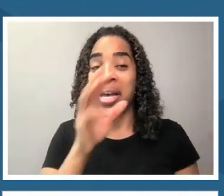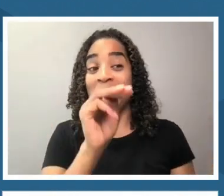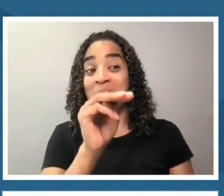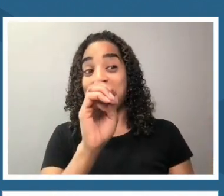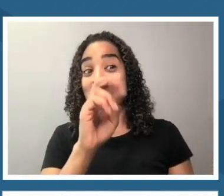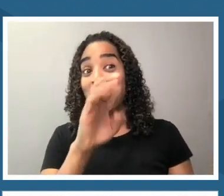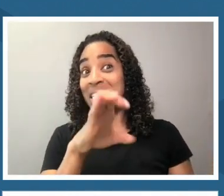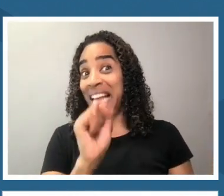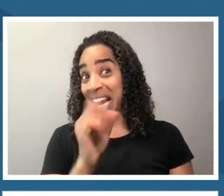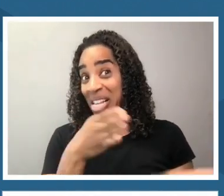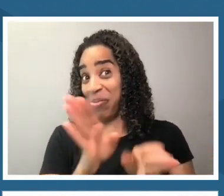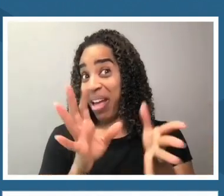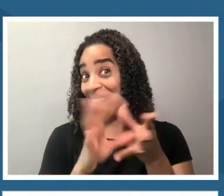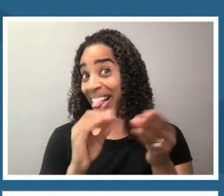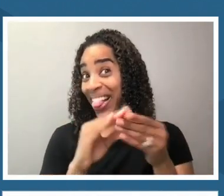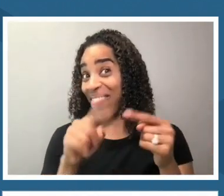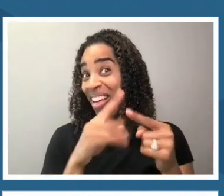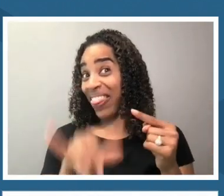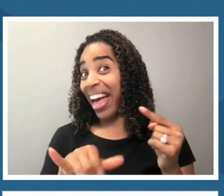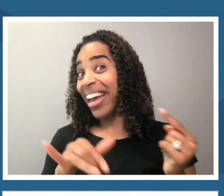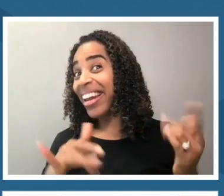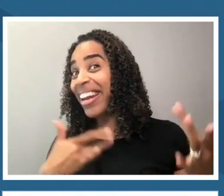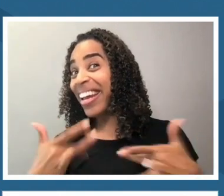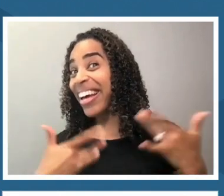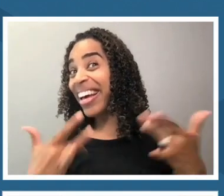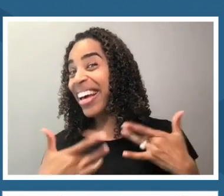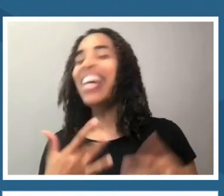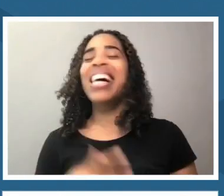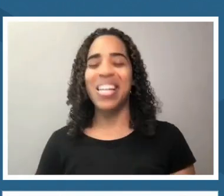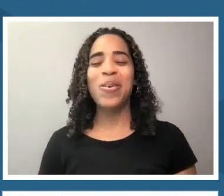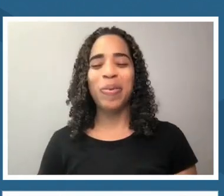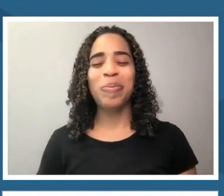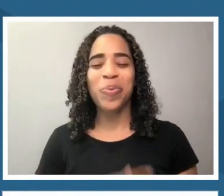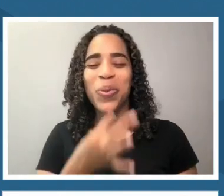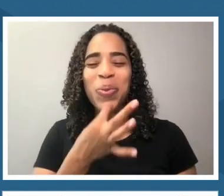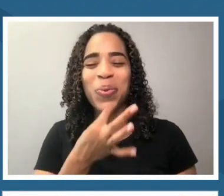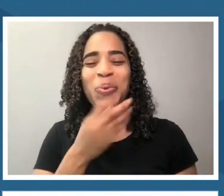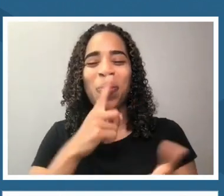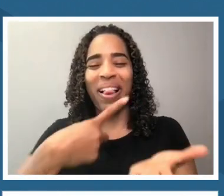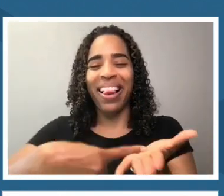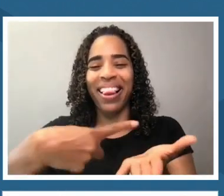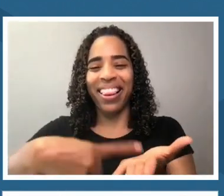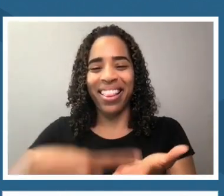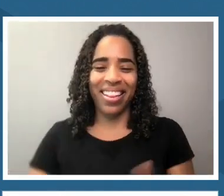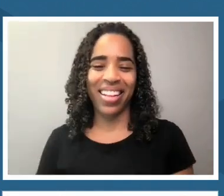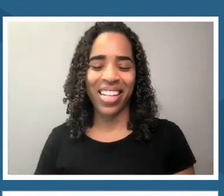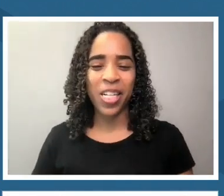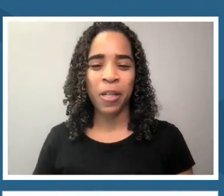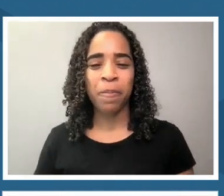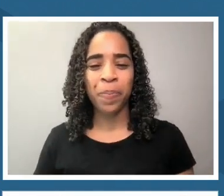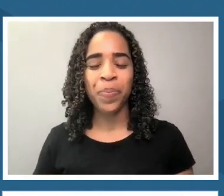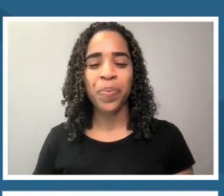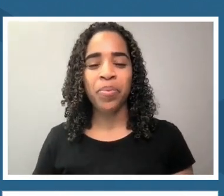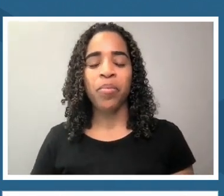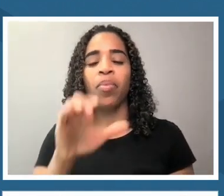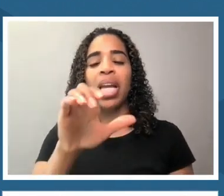that uh in just a little bit now the the